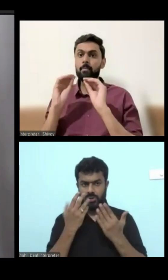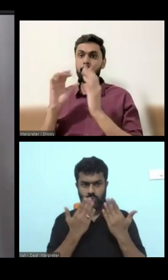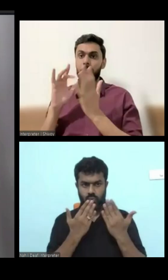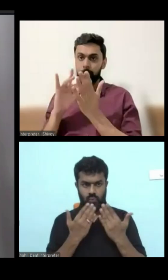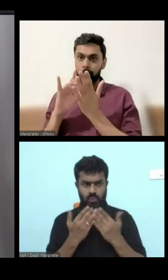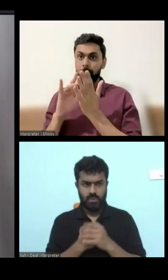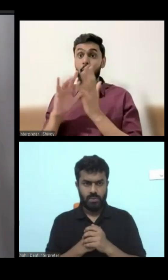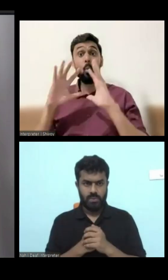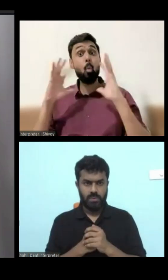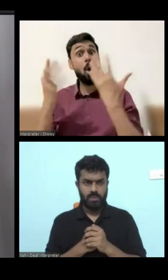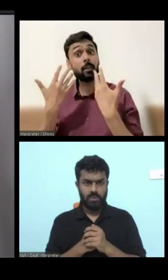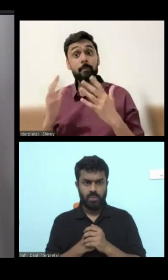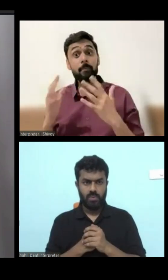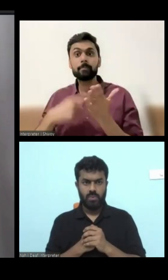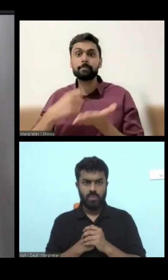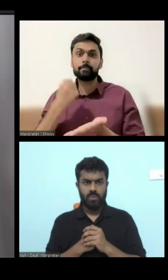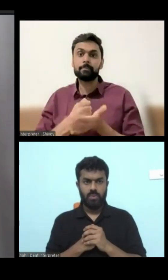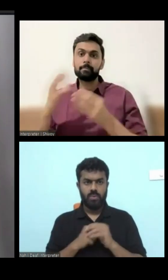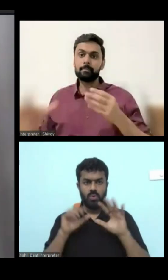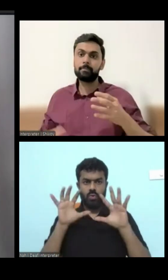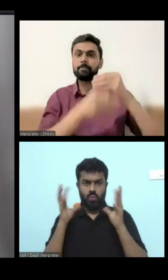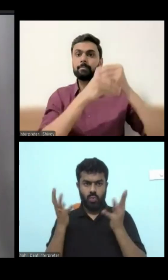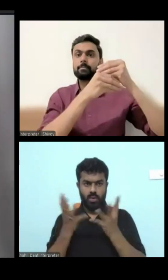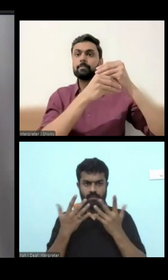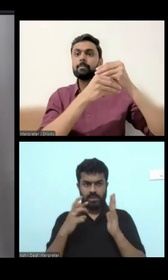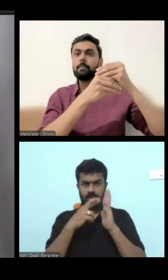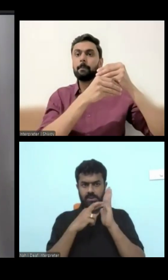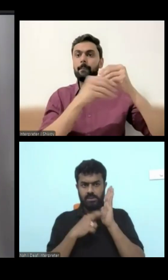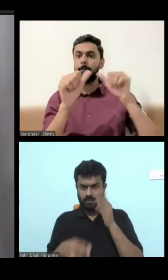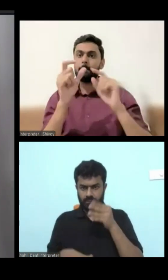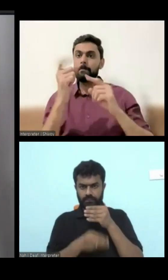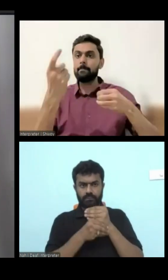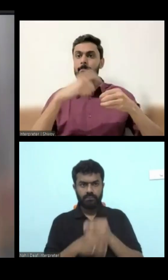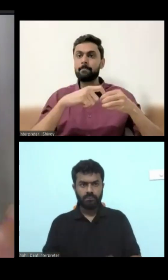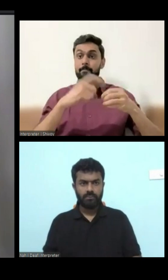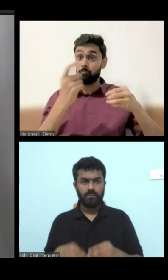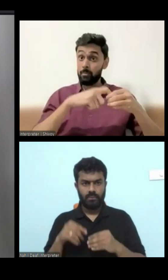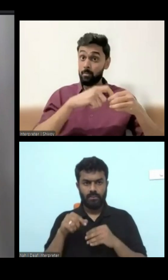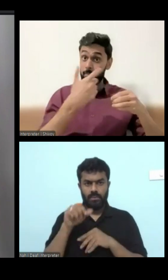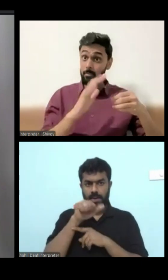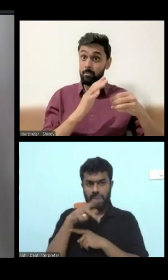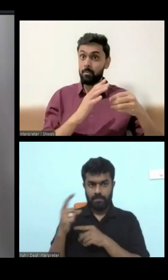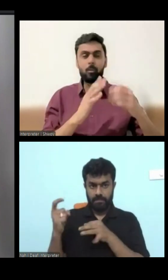Can actually register themselves on Swalekhan test. Once they do that, they get complete access to our admin panel.